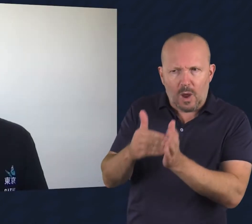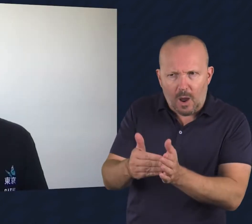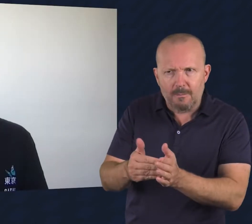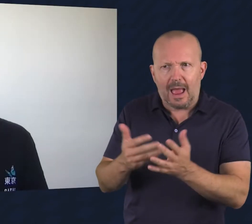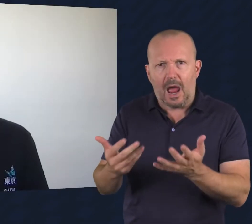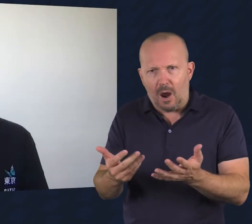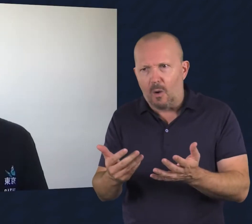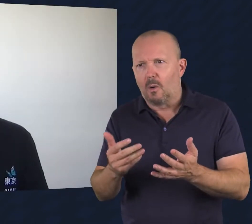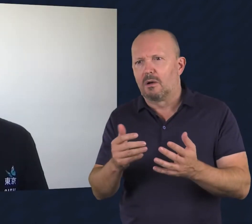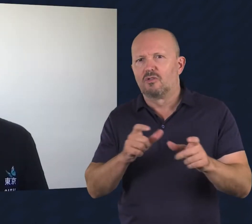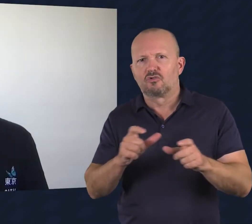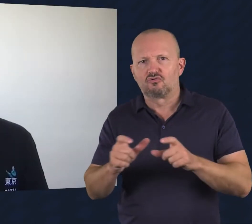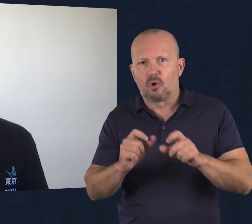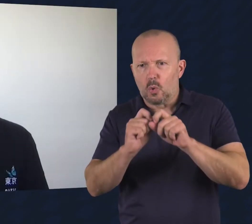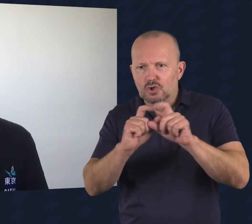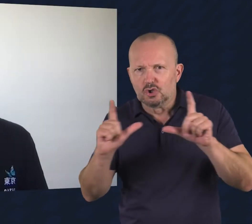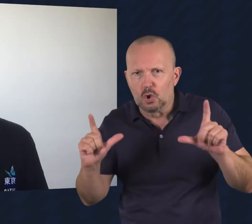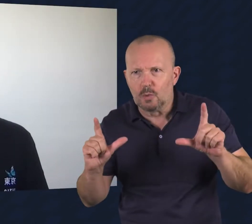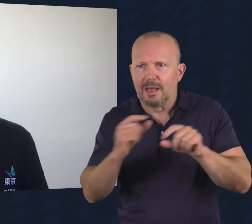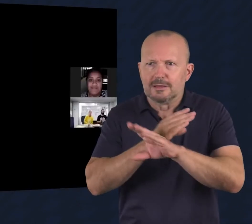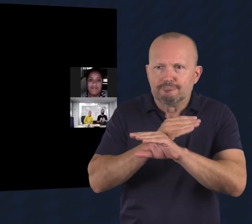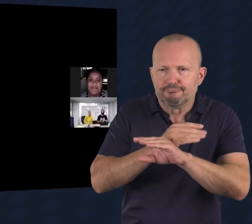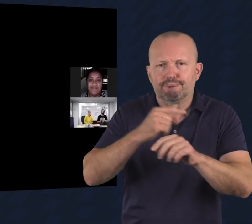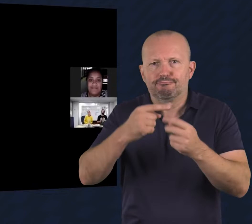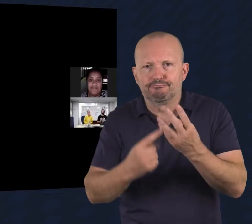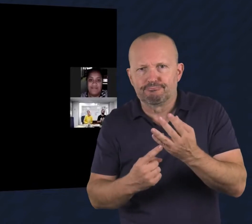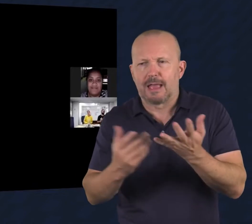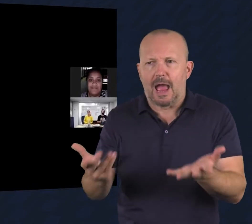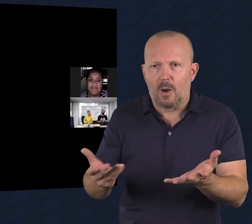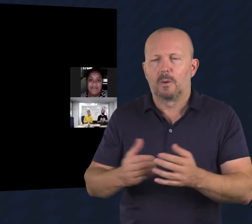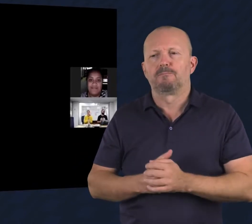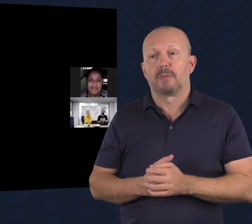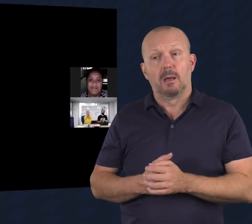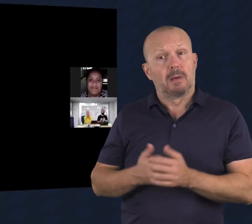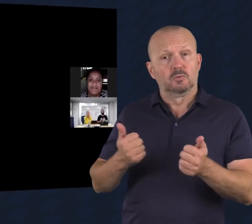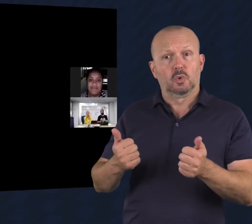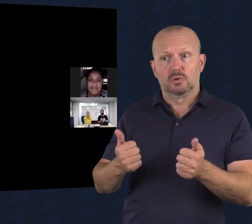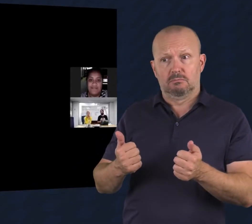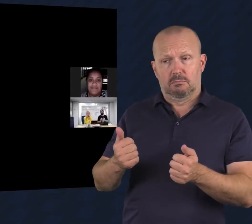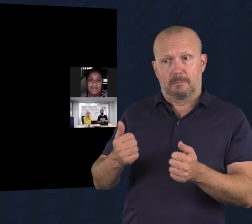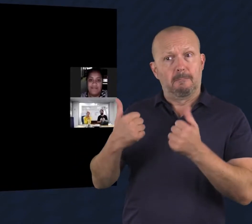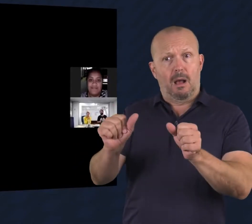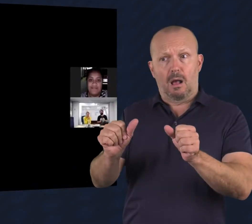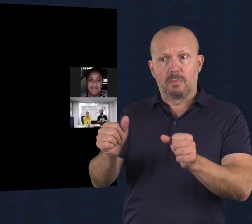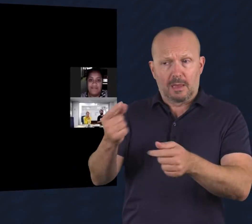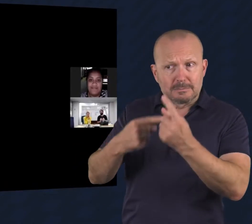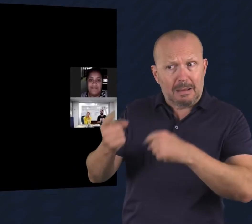to find the controls in Zoom to share their screens on mobile, but I found that I gained as much insight as I would have in person.